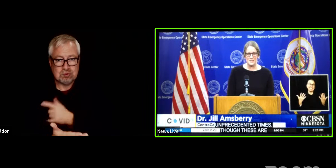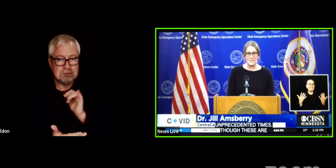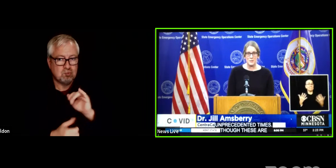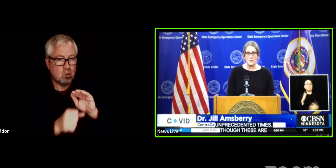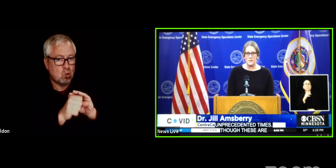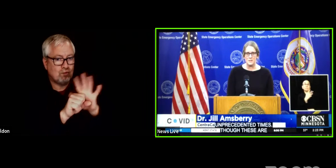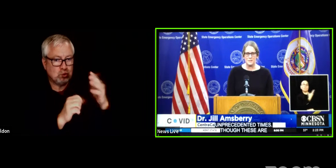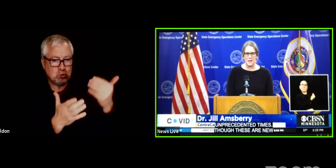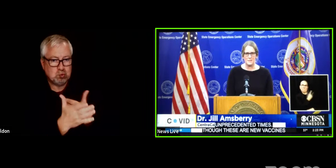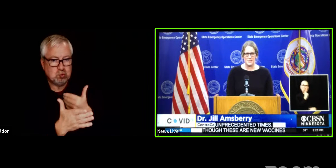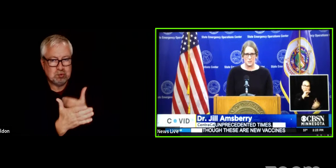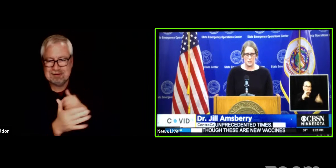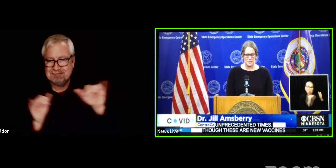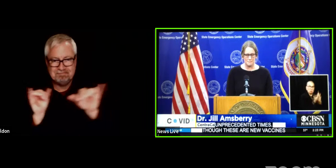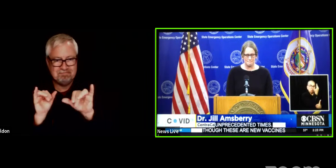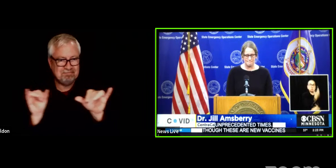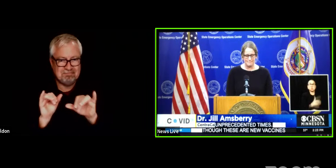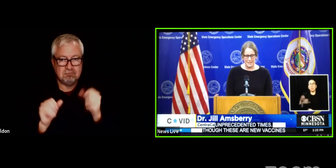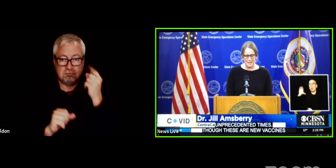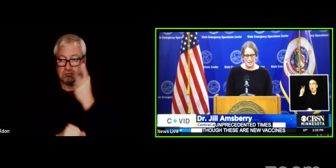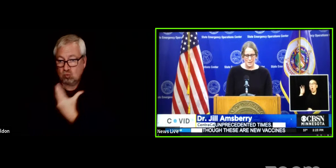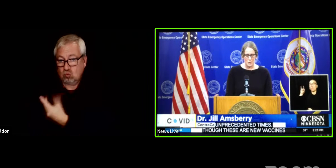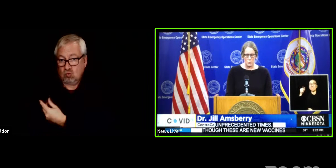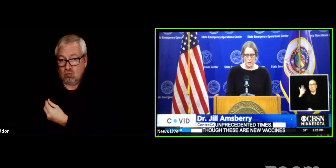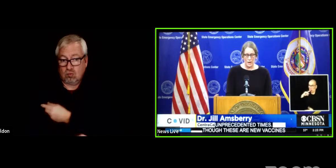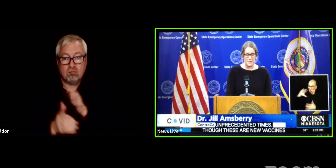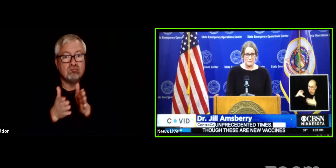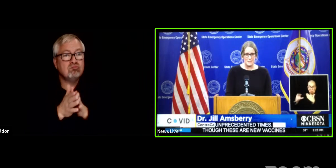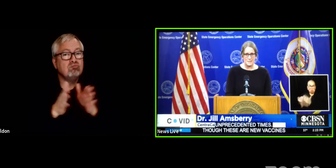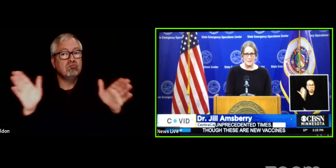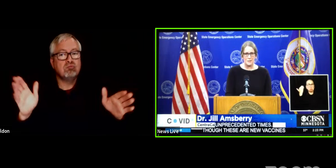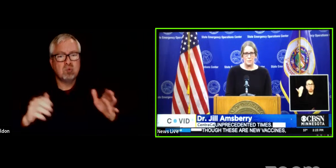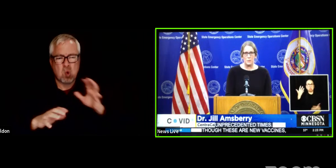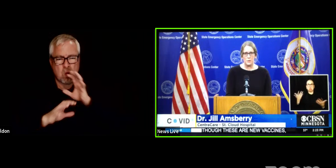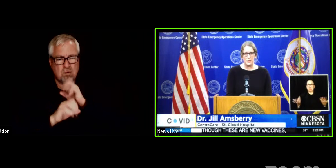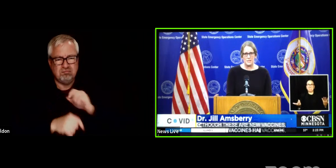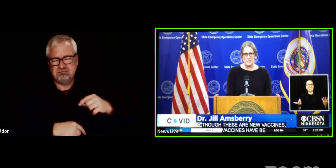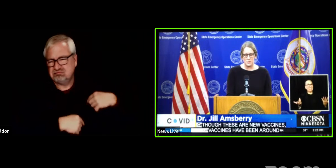YEARS, SAVING MILLIONS OF LIVES EACH YEAR. WE ARE OPTIMISTIC BUT WE WILL CONTINUE TO